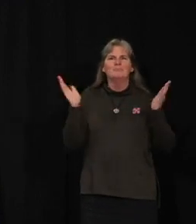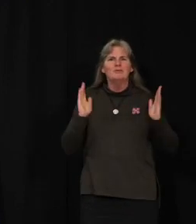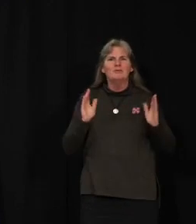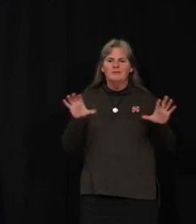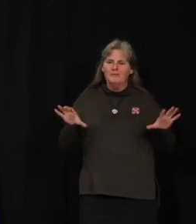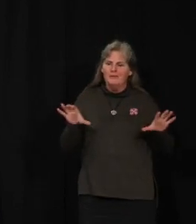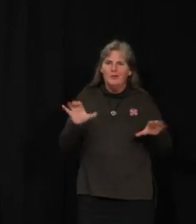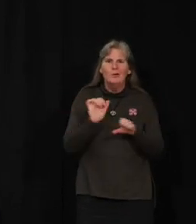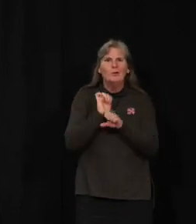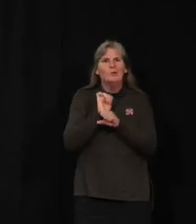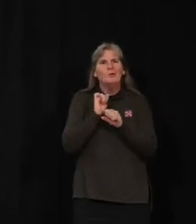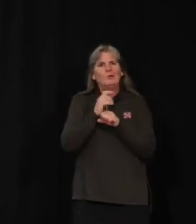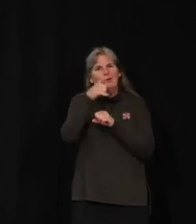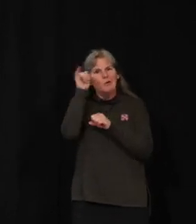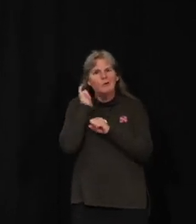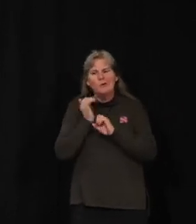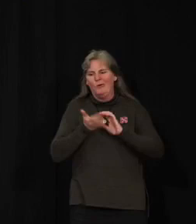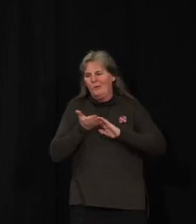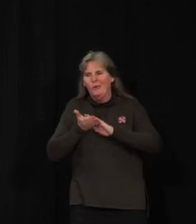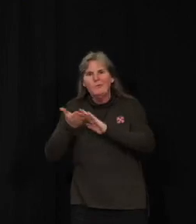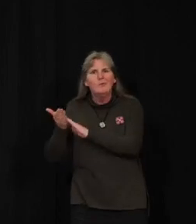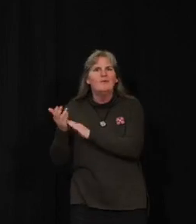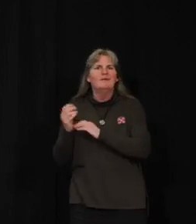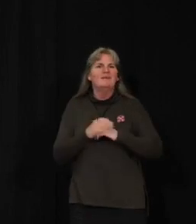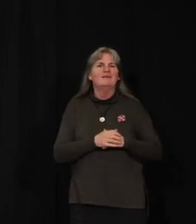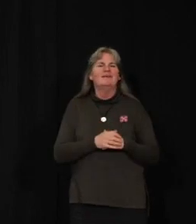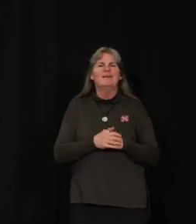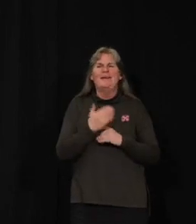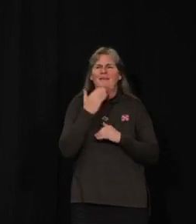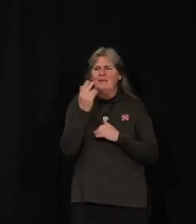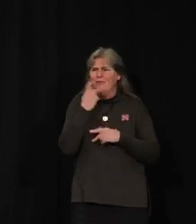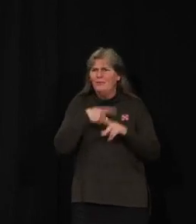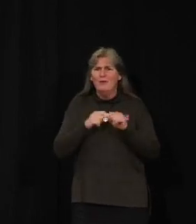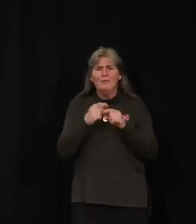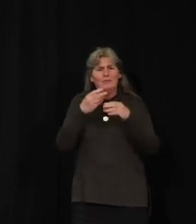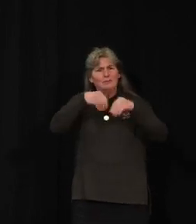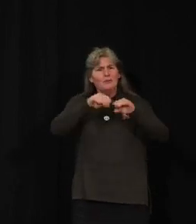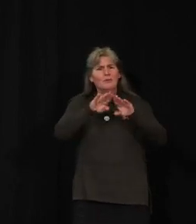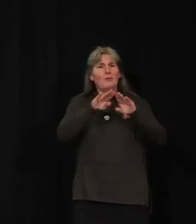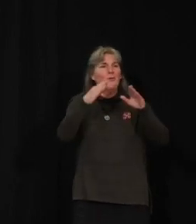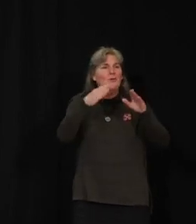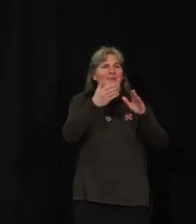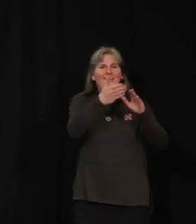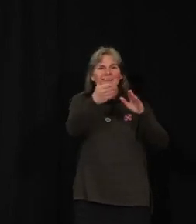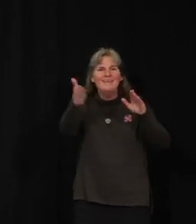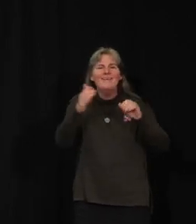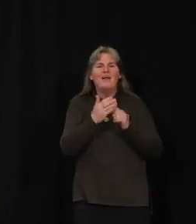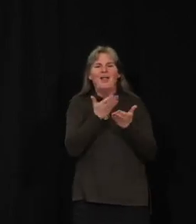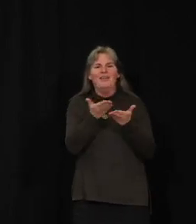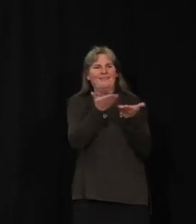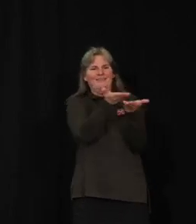Yukon going. To those people who are keeping the stores open, supplies on the shelves, folks that are educatig